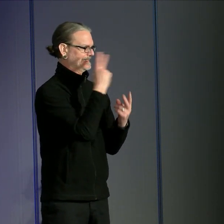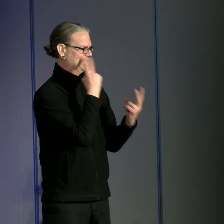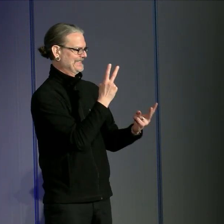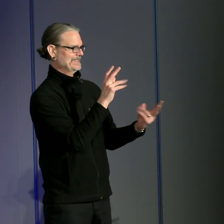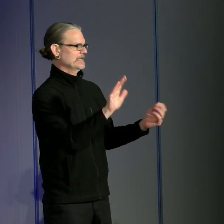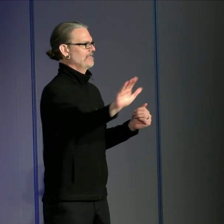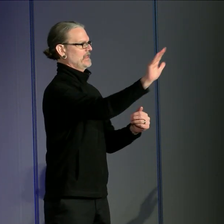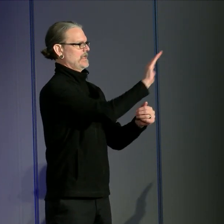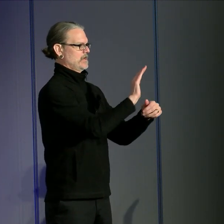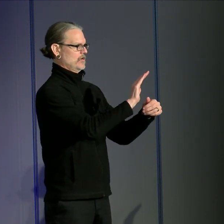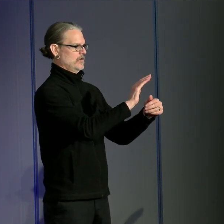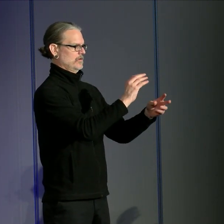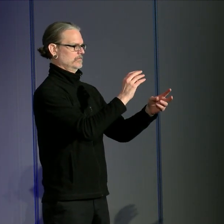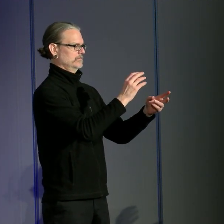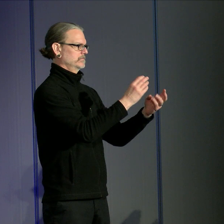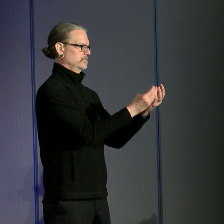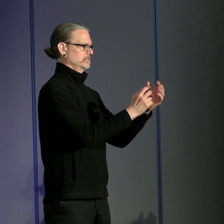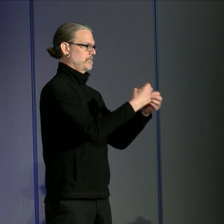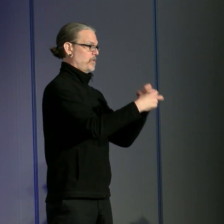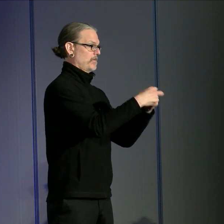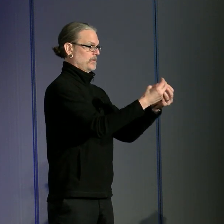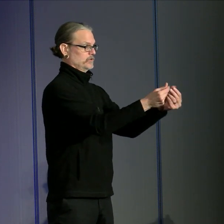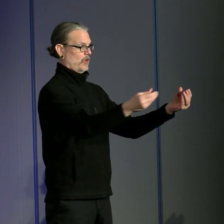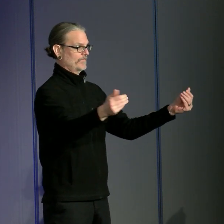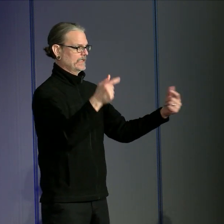So, yes, absolutely, you can. Yes.